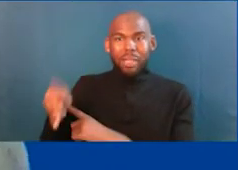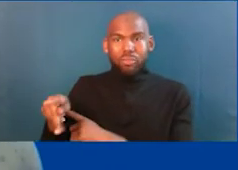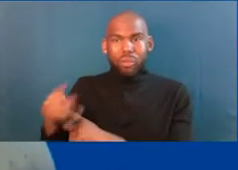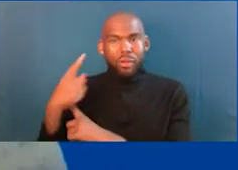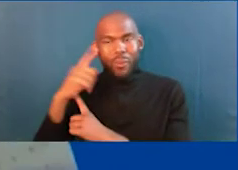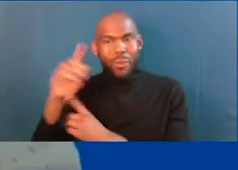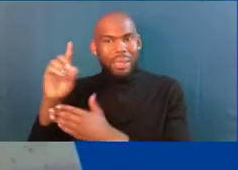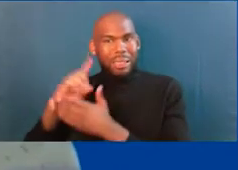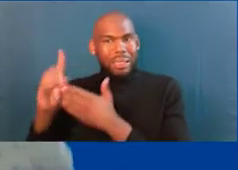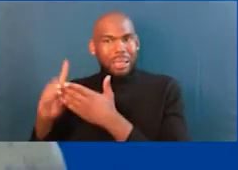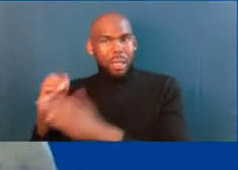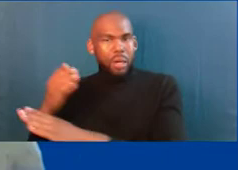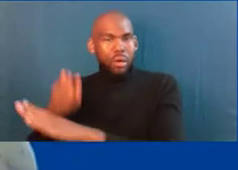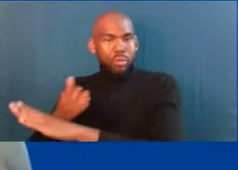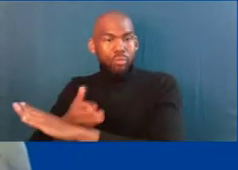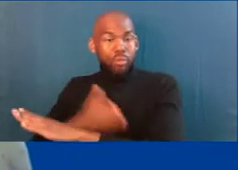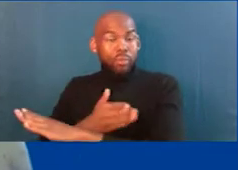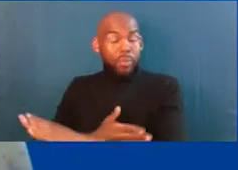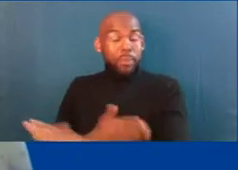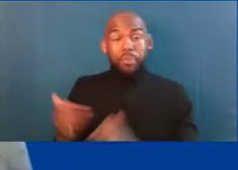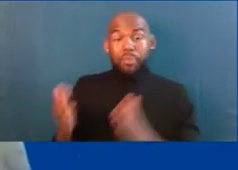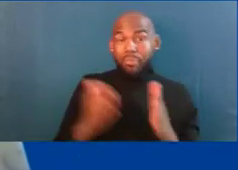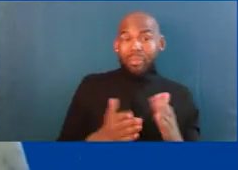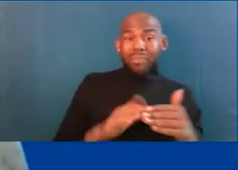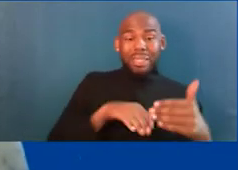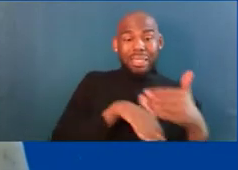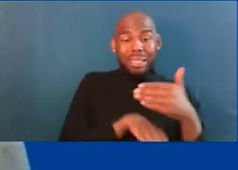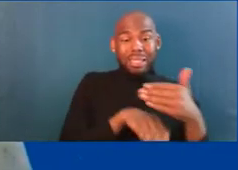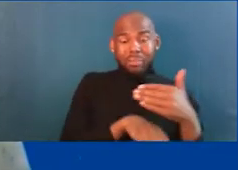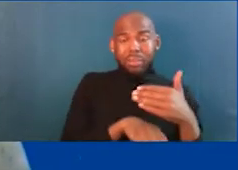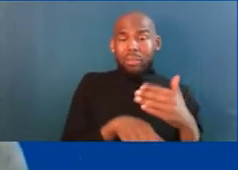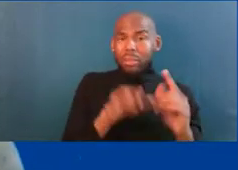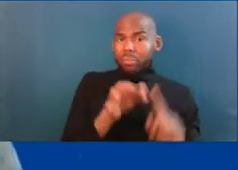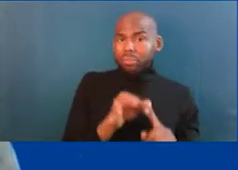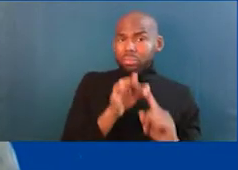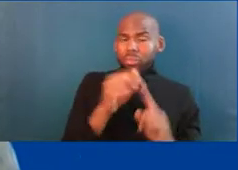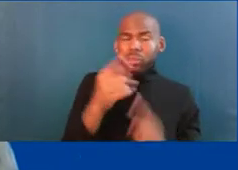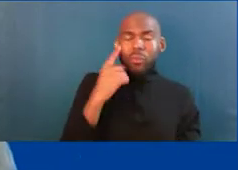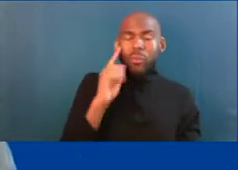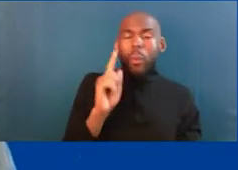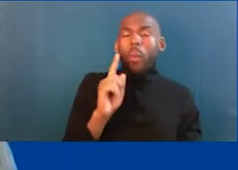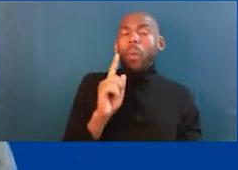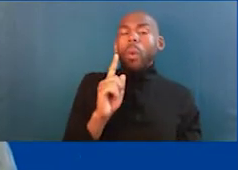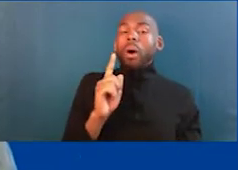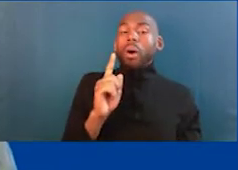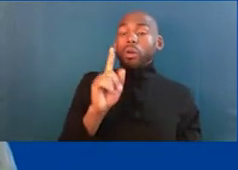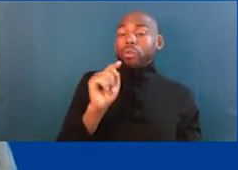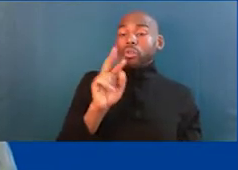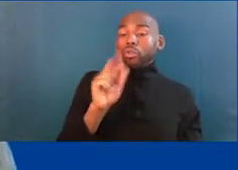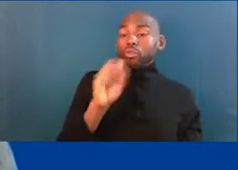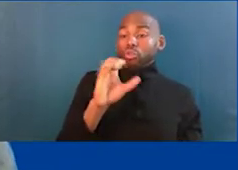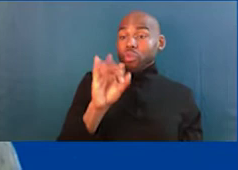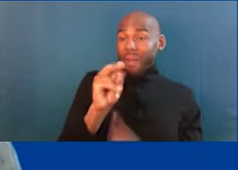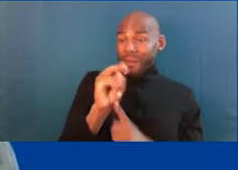We actually realized that accessibility was a concern for TracFone, it started out as a compliance opportunity